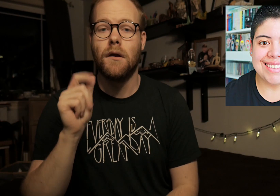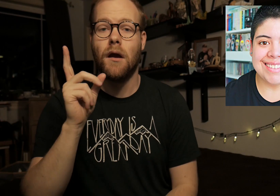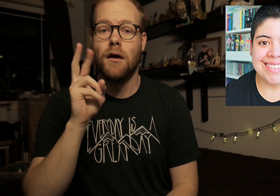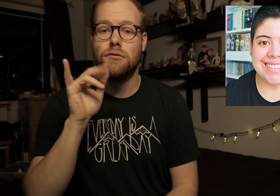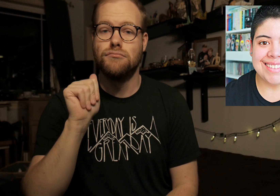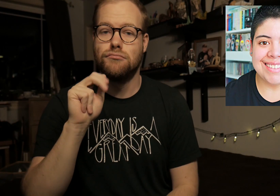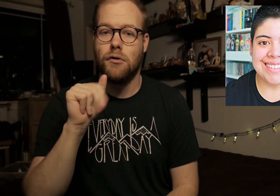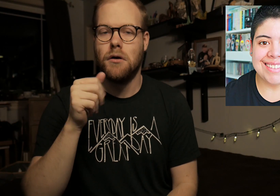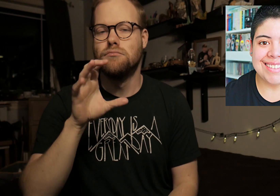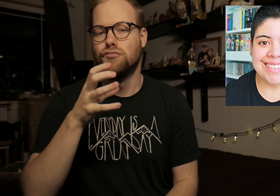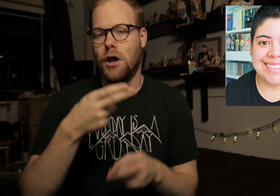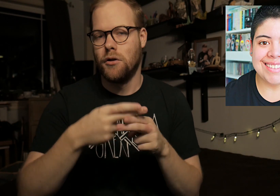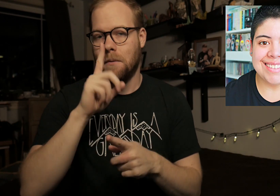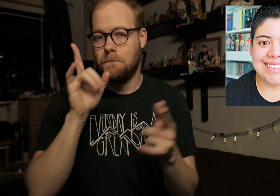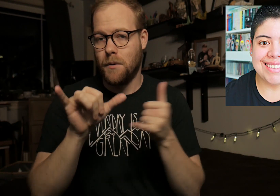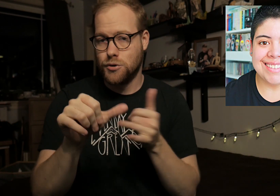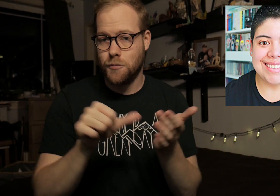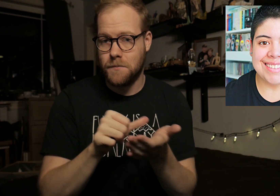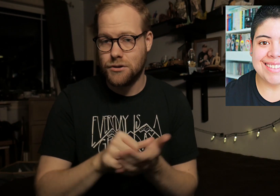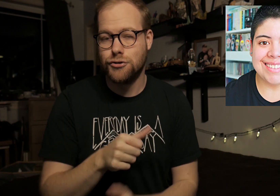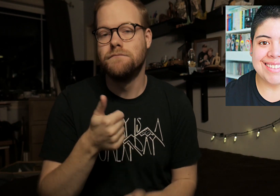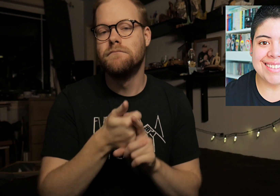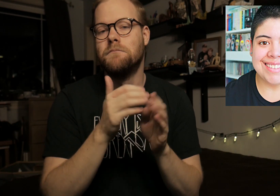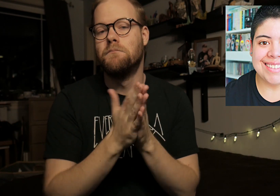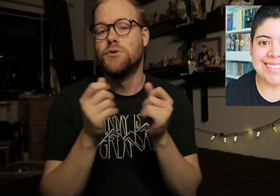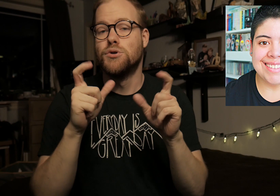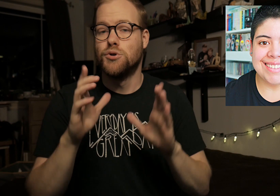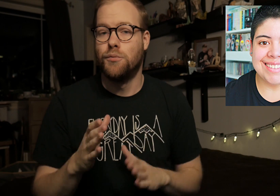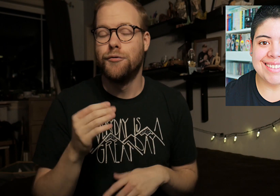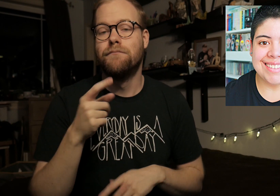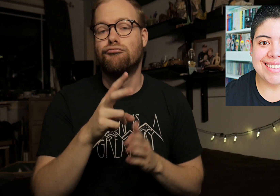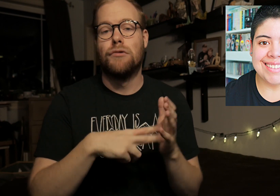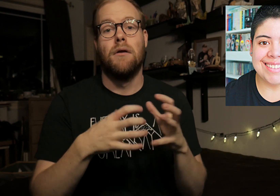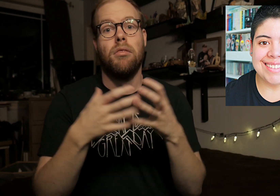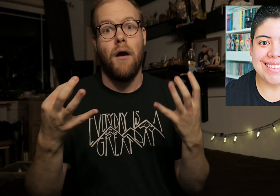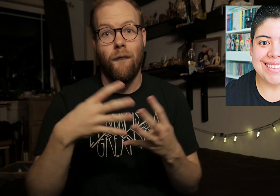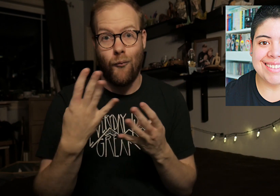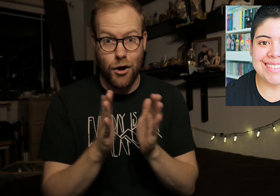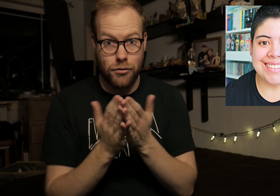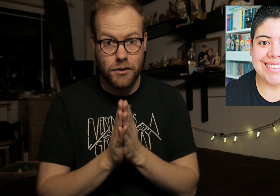Adriana, channel name perpetualpages, is a BookTuber, and they read a lot of queer lit.